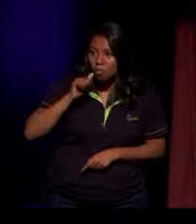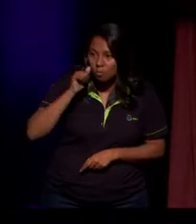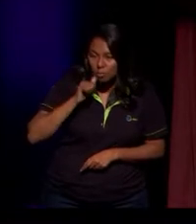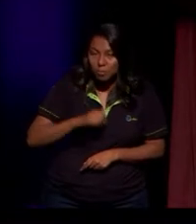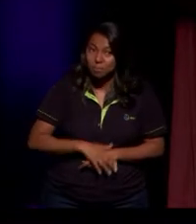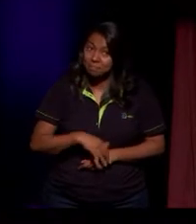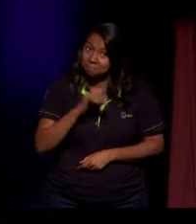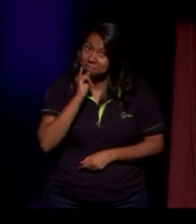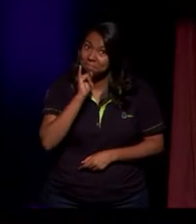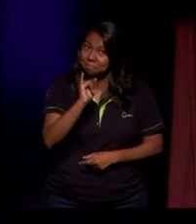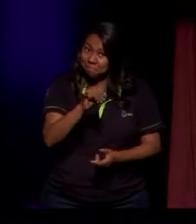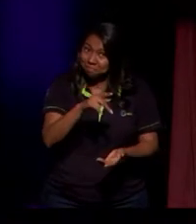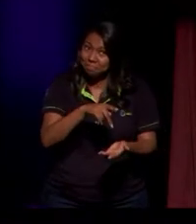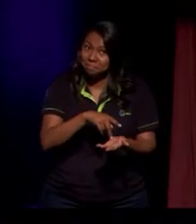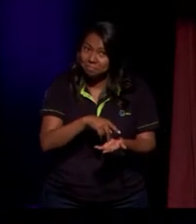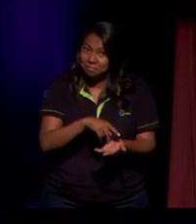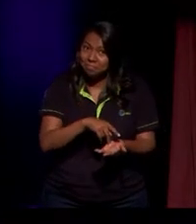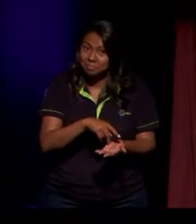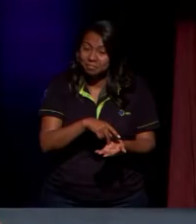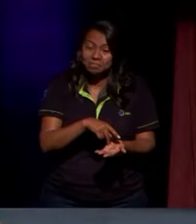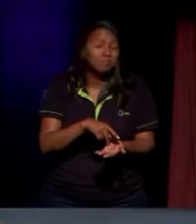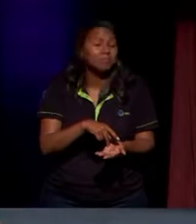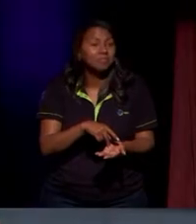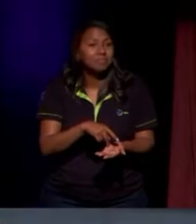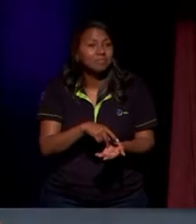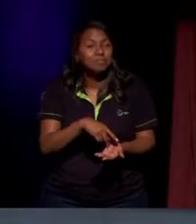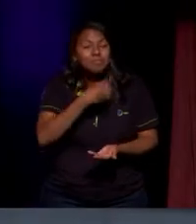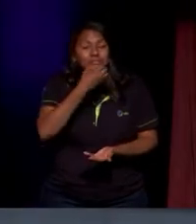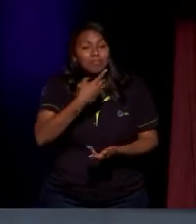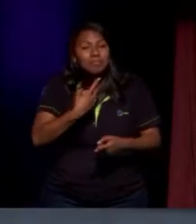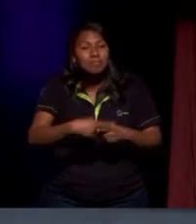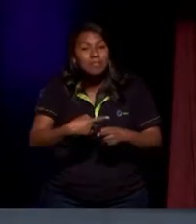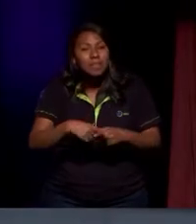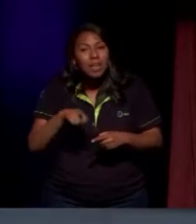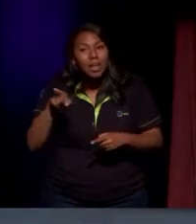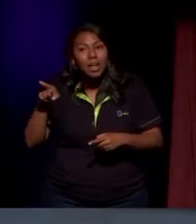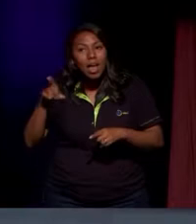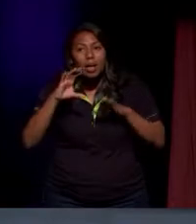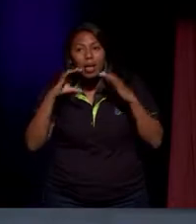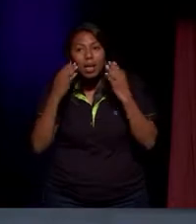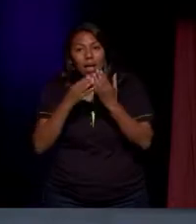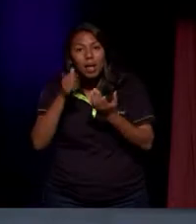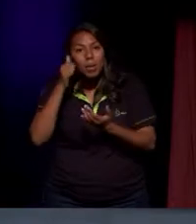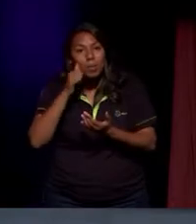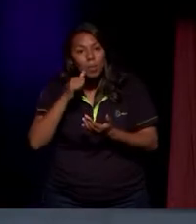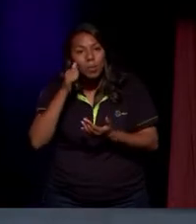that this was also facilitated by the fact of the Mozambican Women's Organization, which is an organization of the Frelimo party,